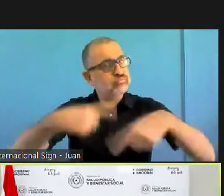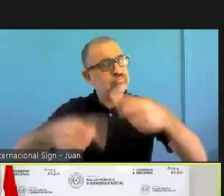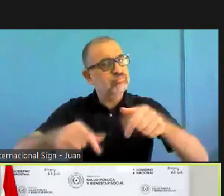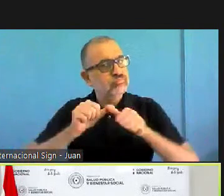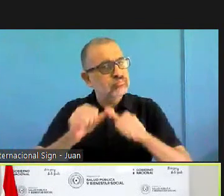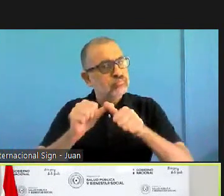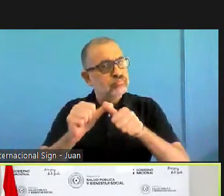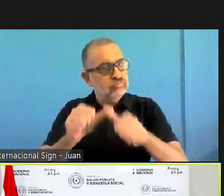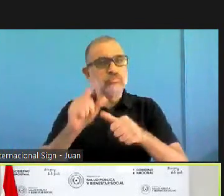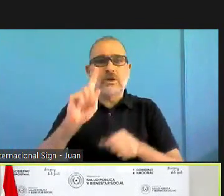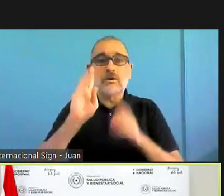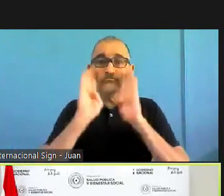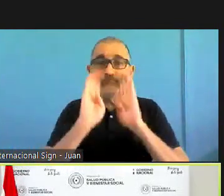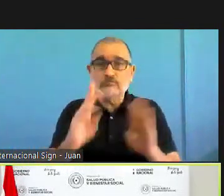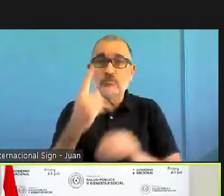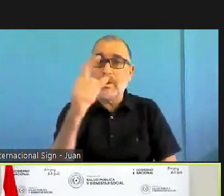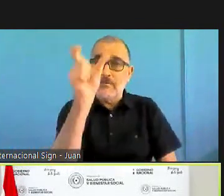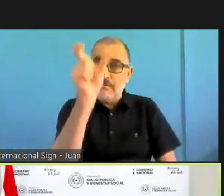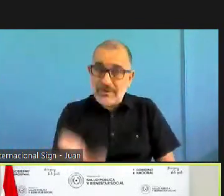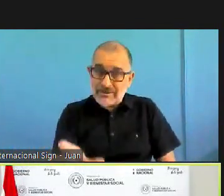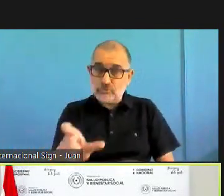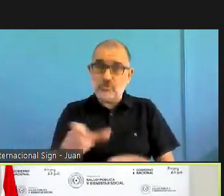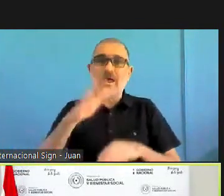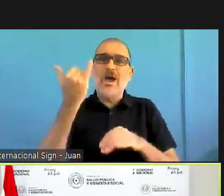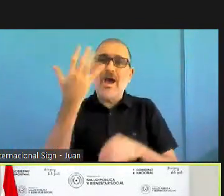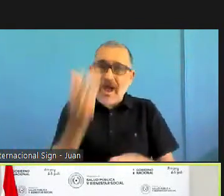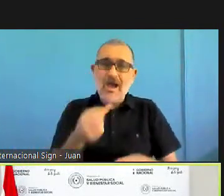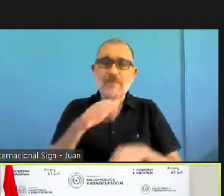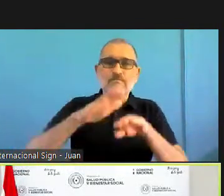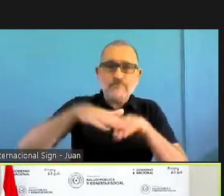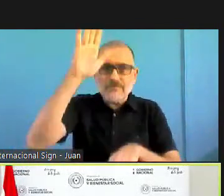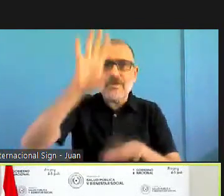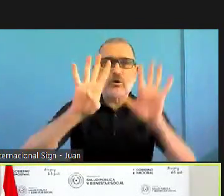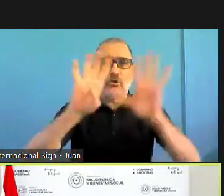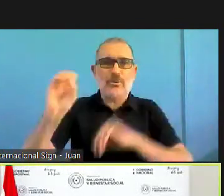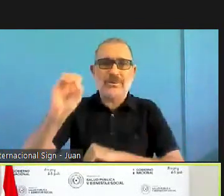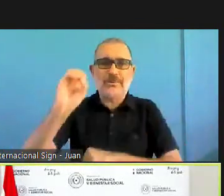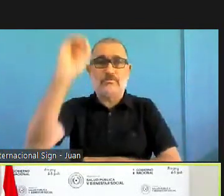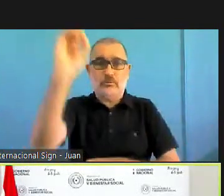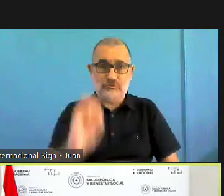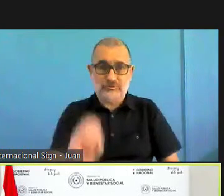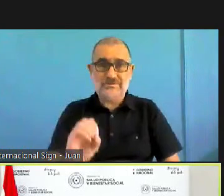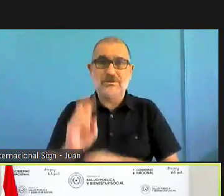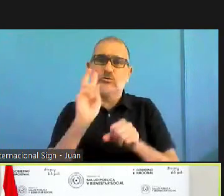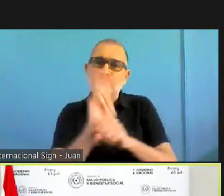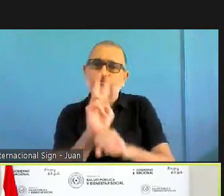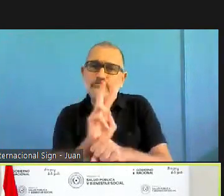, thanks to being able to use telemedicine as a strong support.